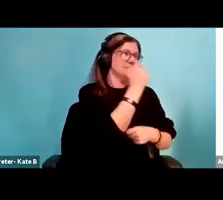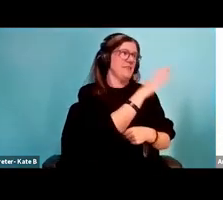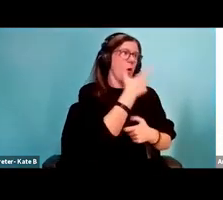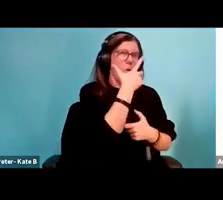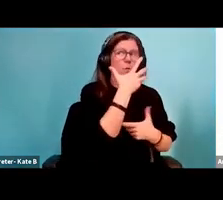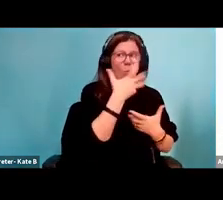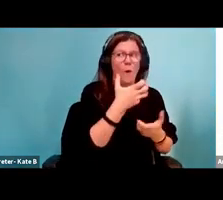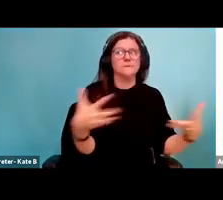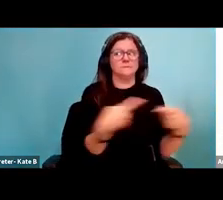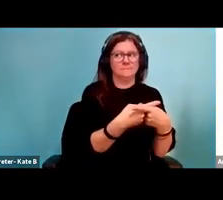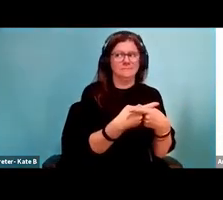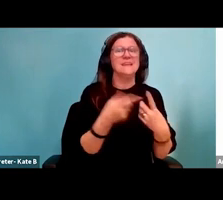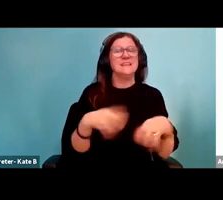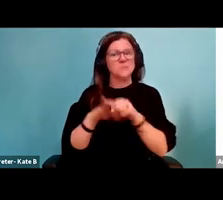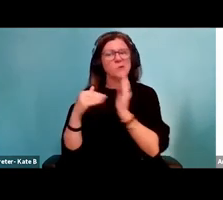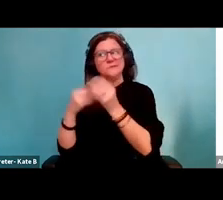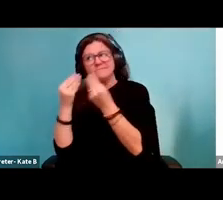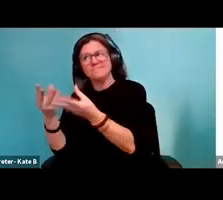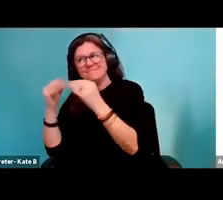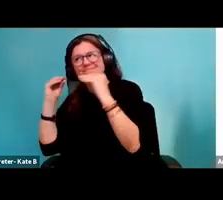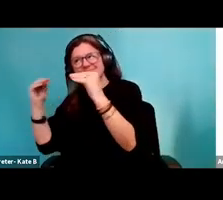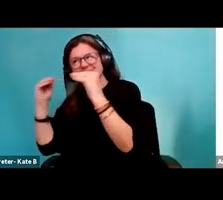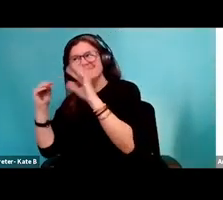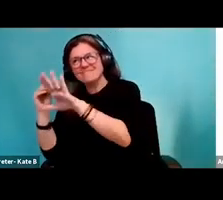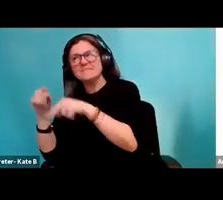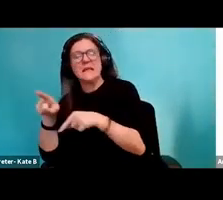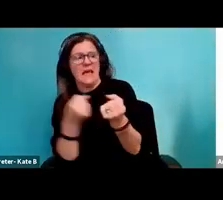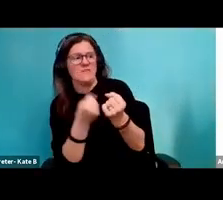providers must be educated on these topics to be able to advocate for patients and allow